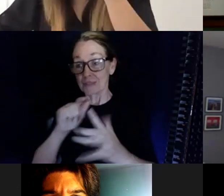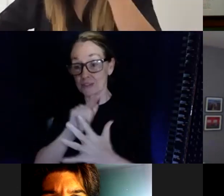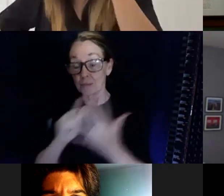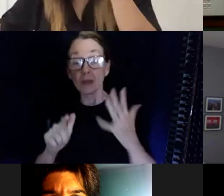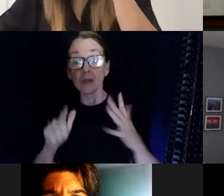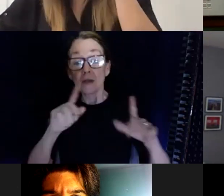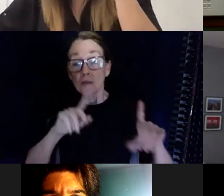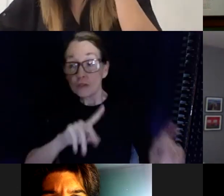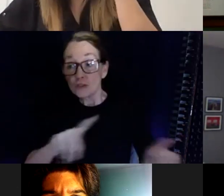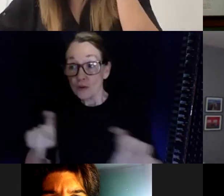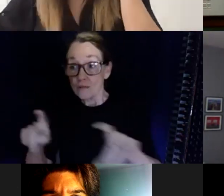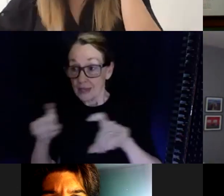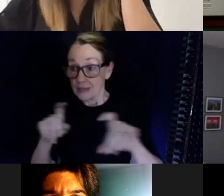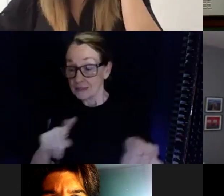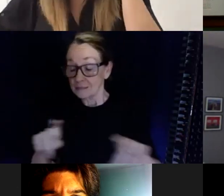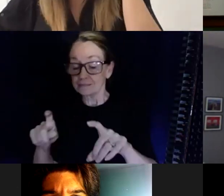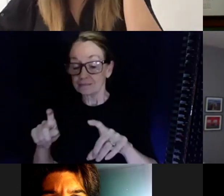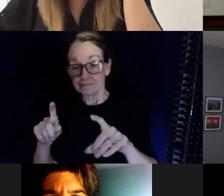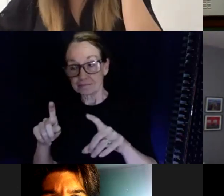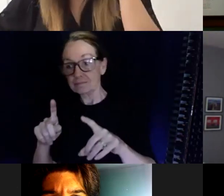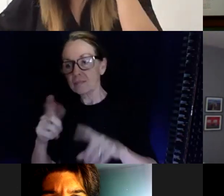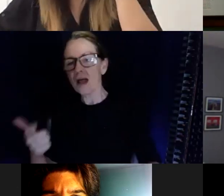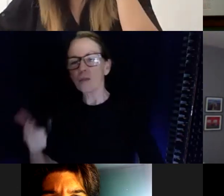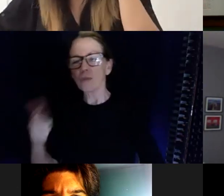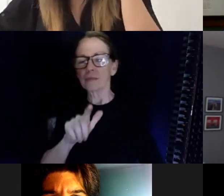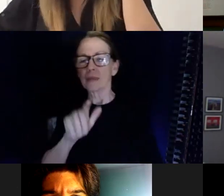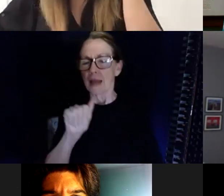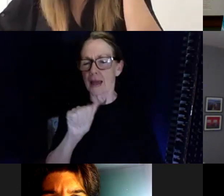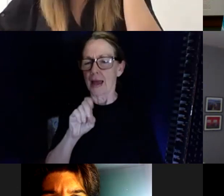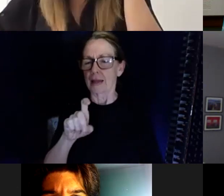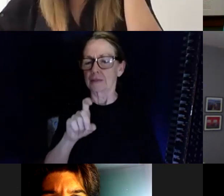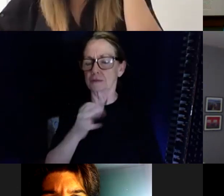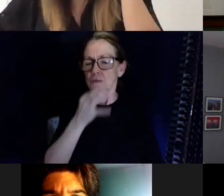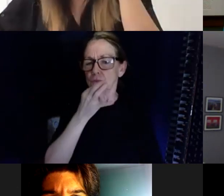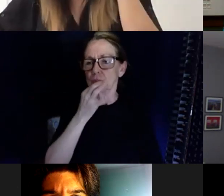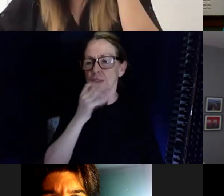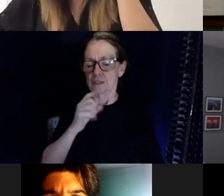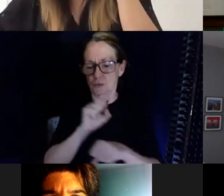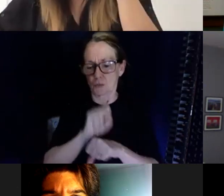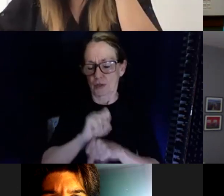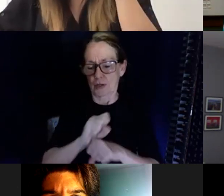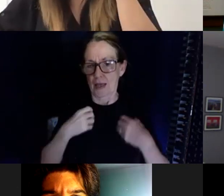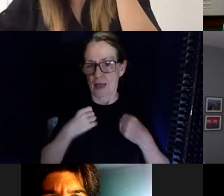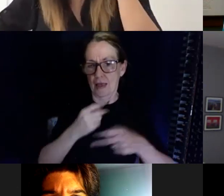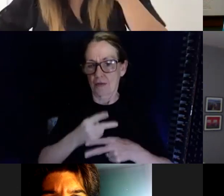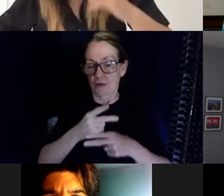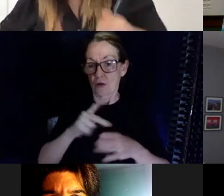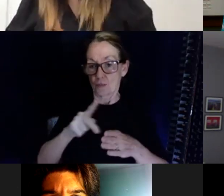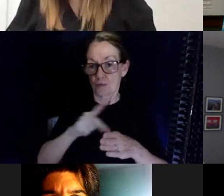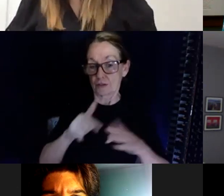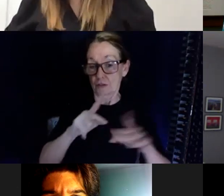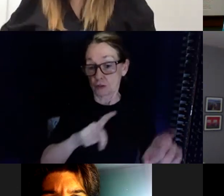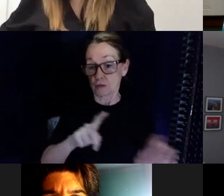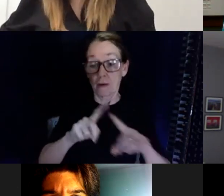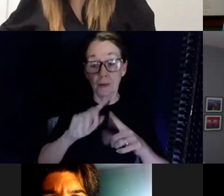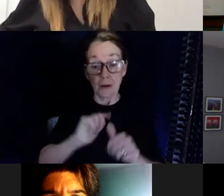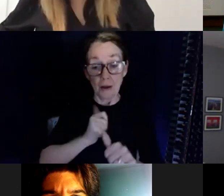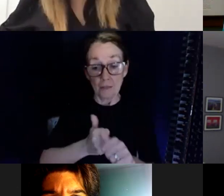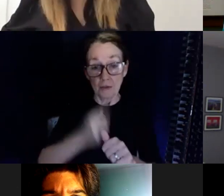SO, THAT'S WHAT WE'RE DOING WITH THE SPOTLIGHT SERIES.